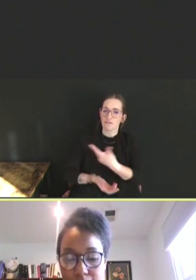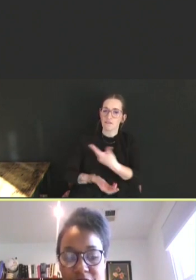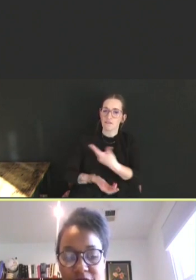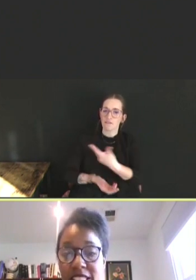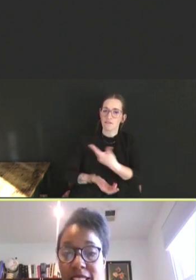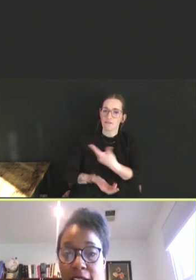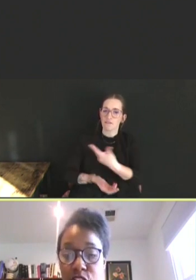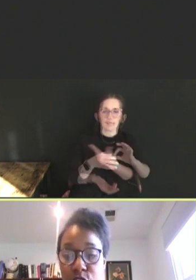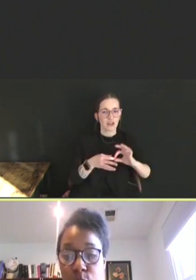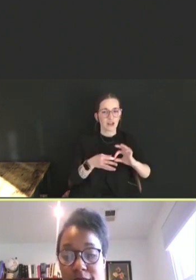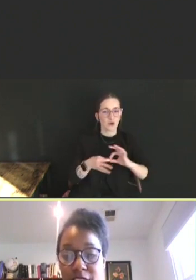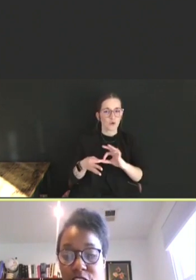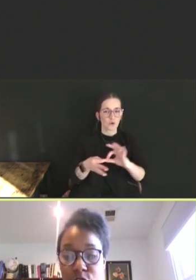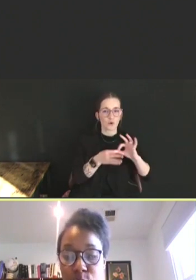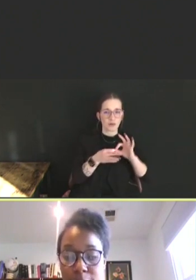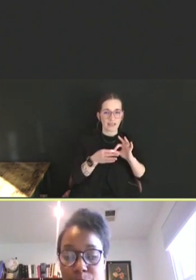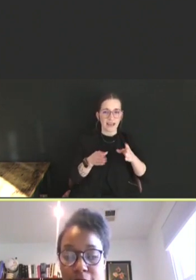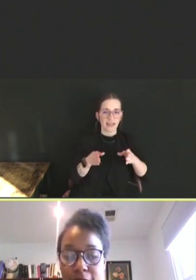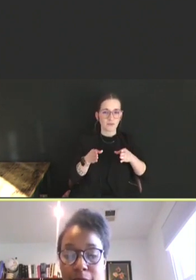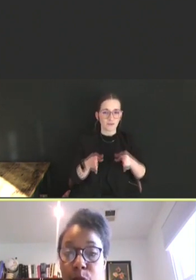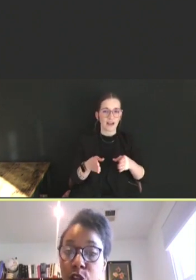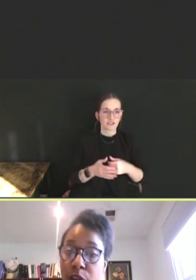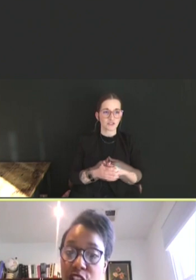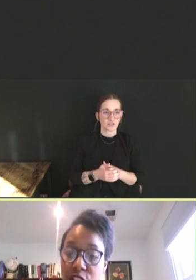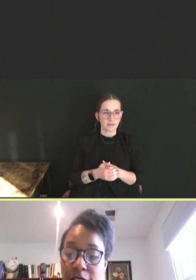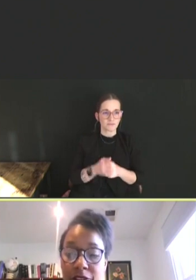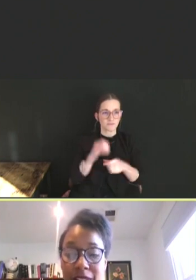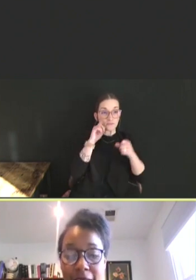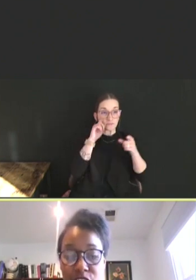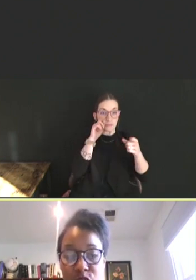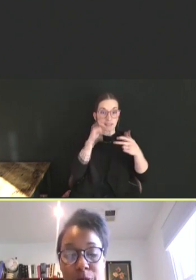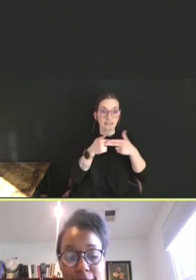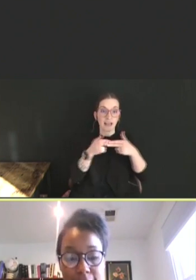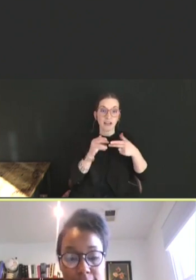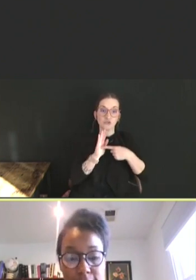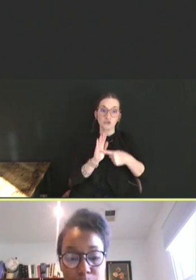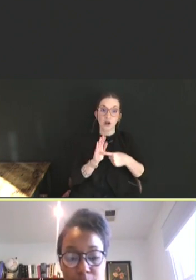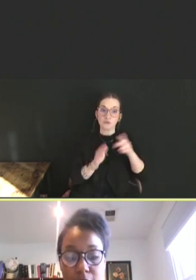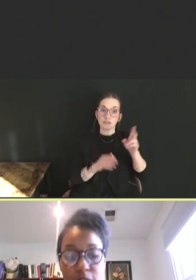This slide shows the history and progression of the national plans.